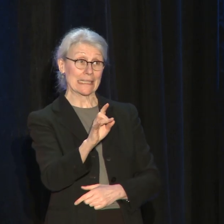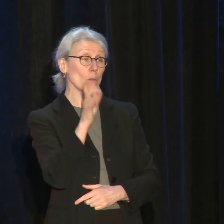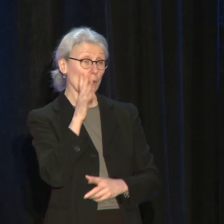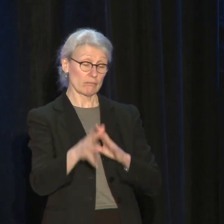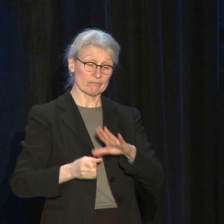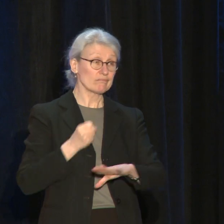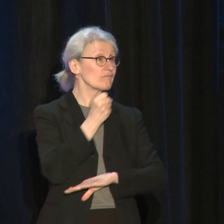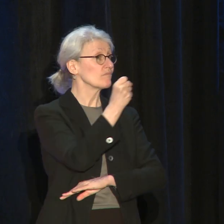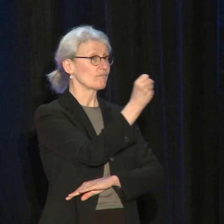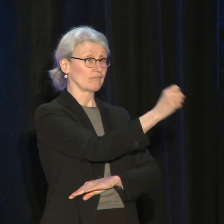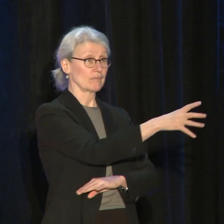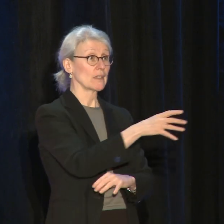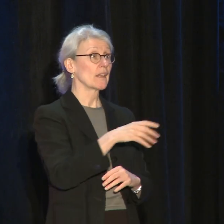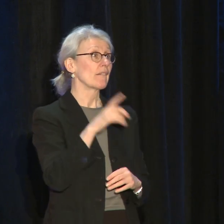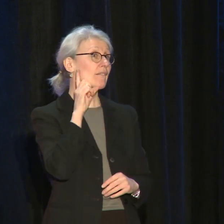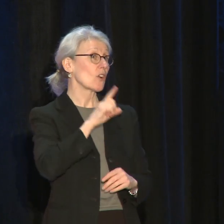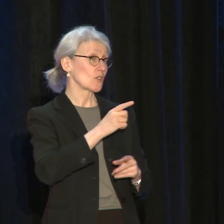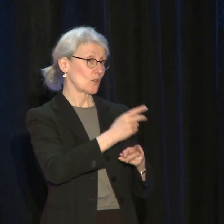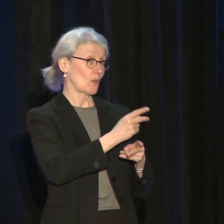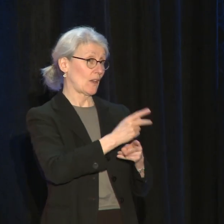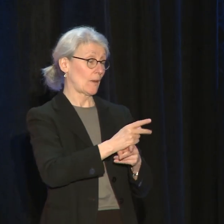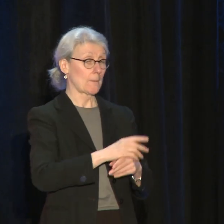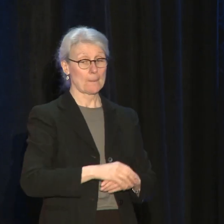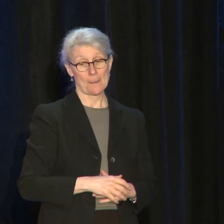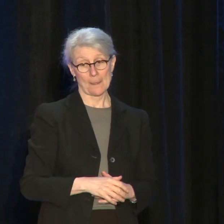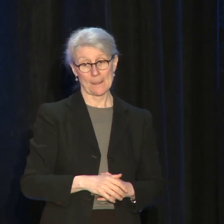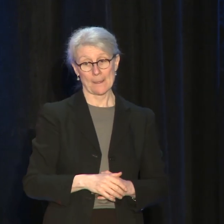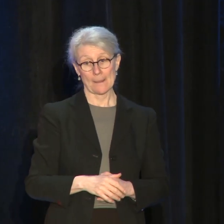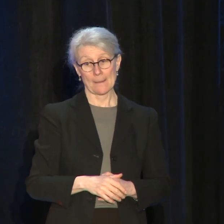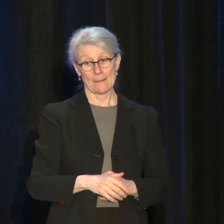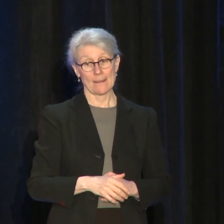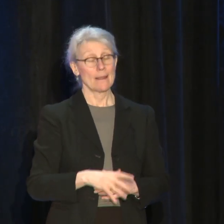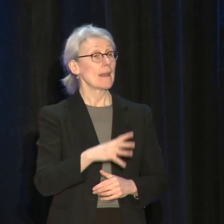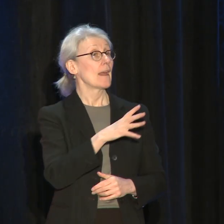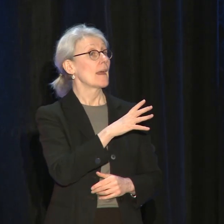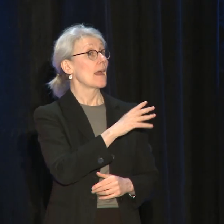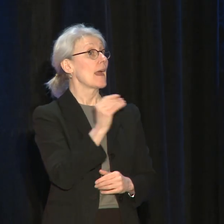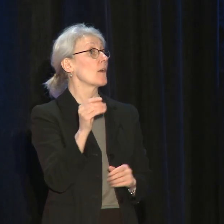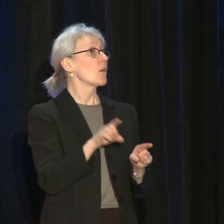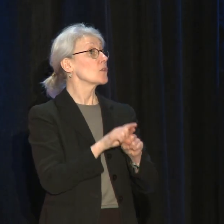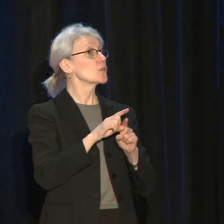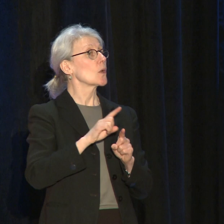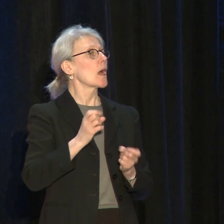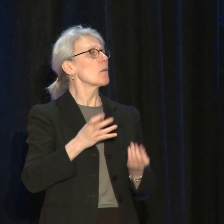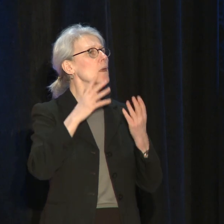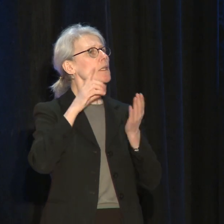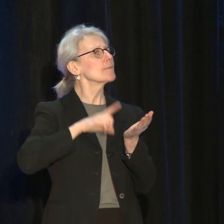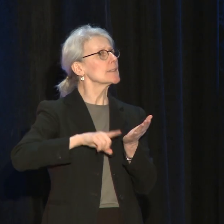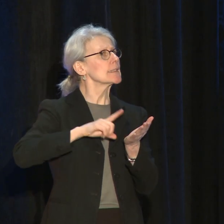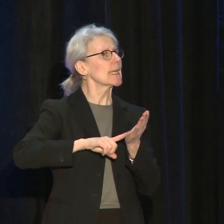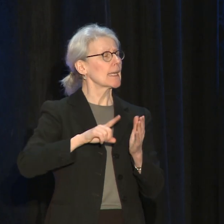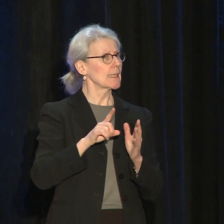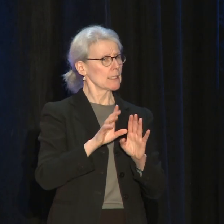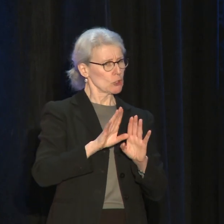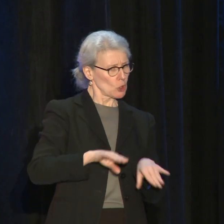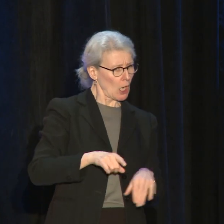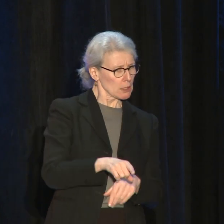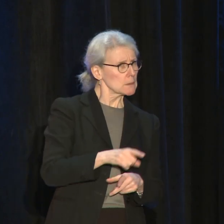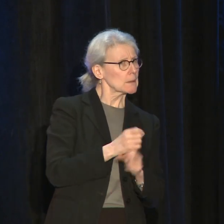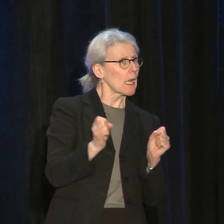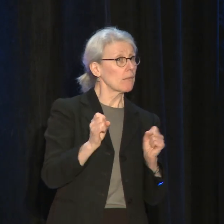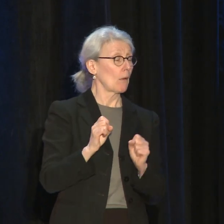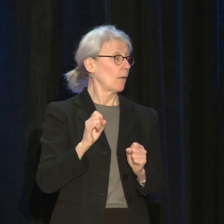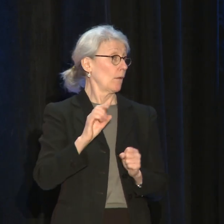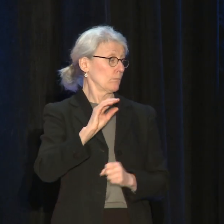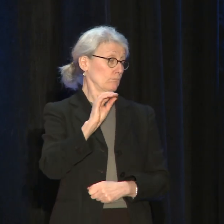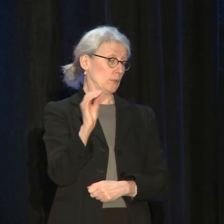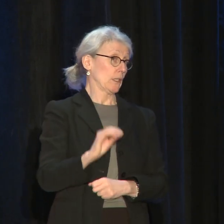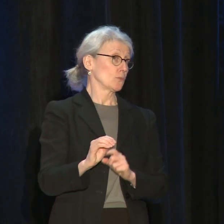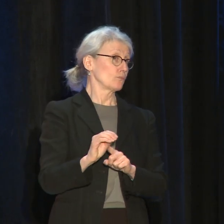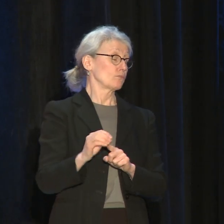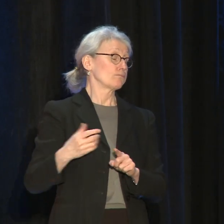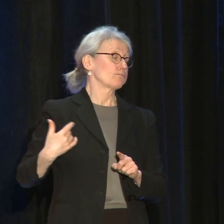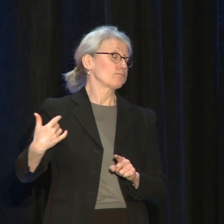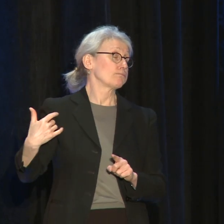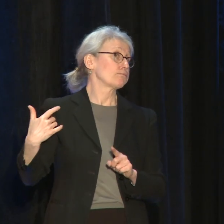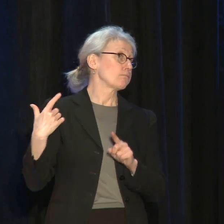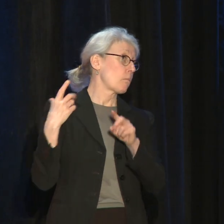And the rates of child welfare investigation are just staggering. These studies have been conducted